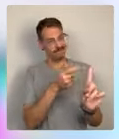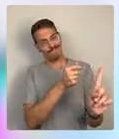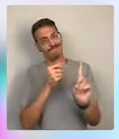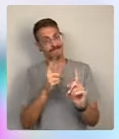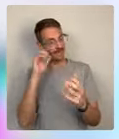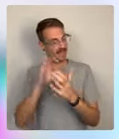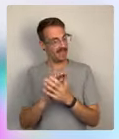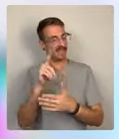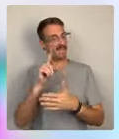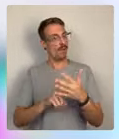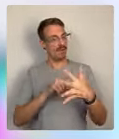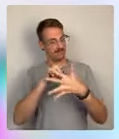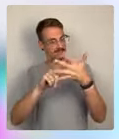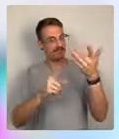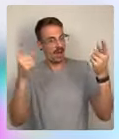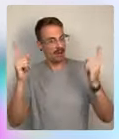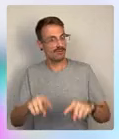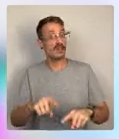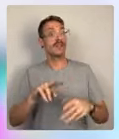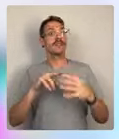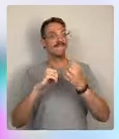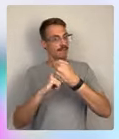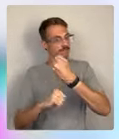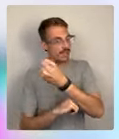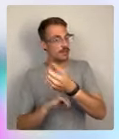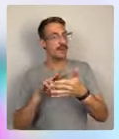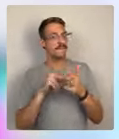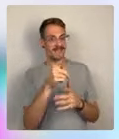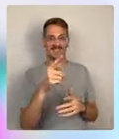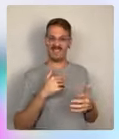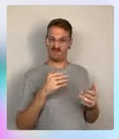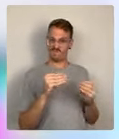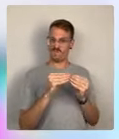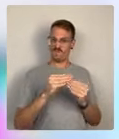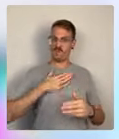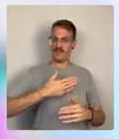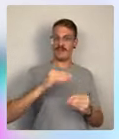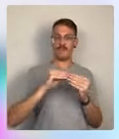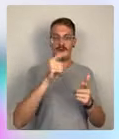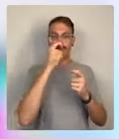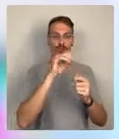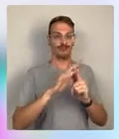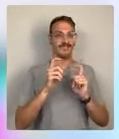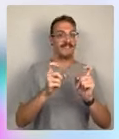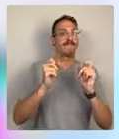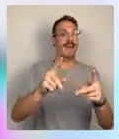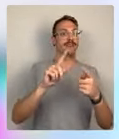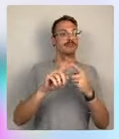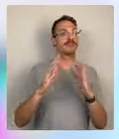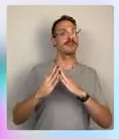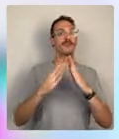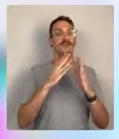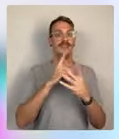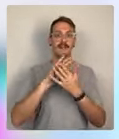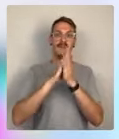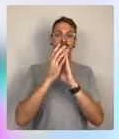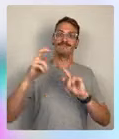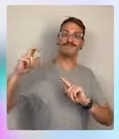How is it that you get players bought into that experience at a fundamental level, so that they're more willing and interested to give back to that community